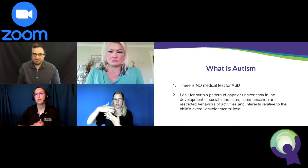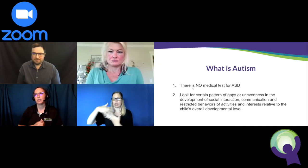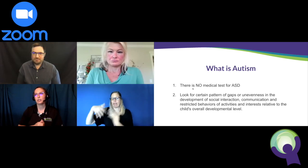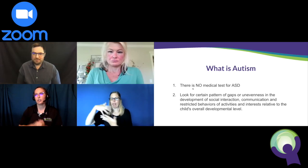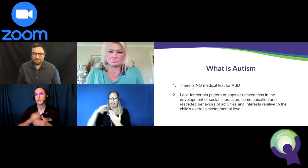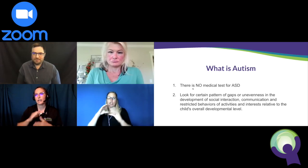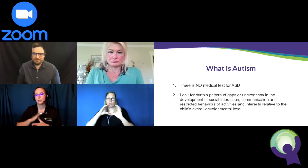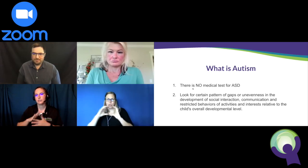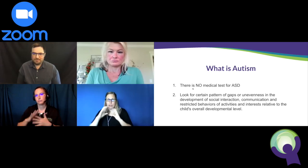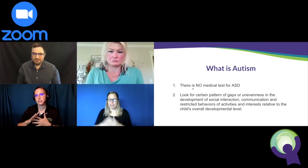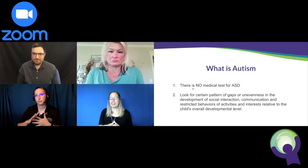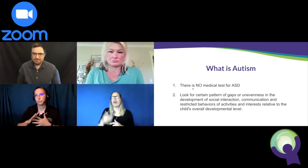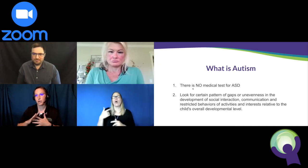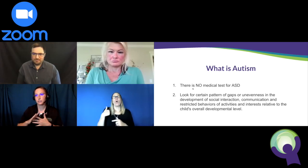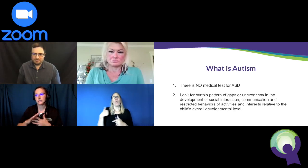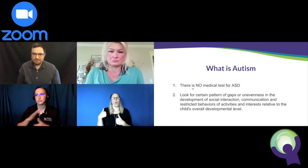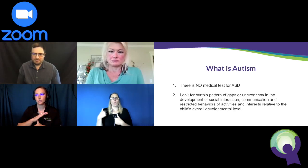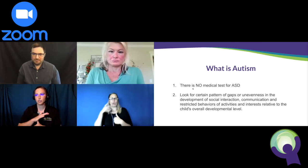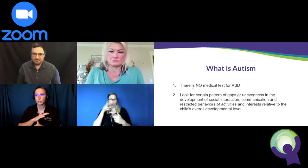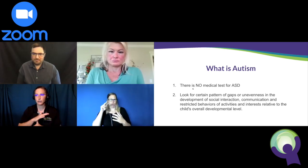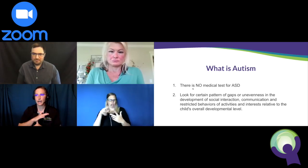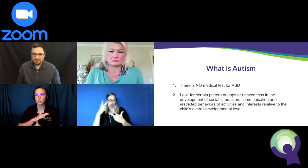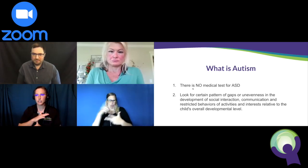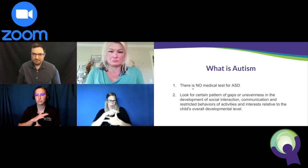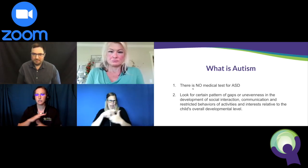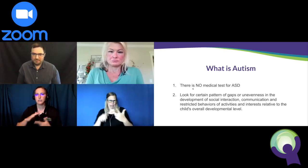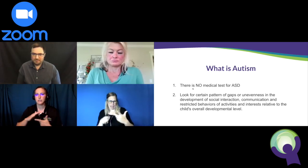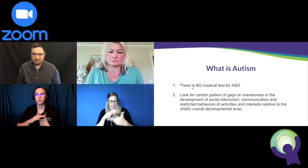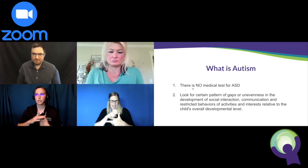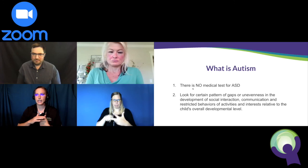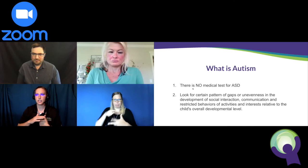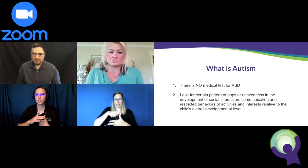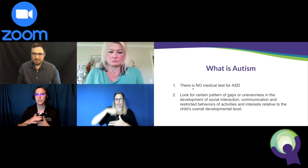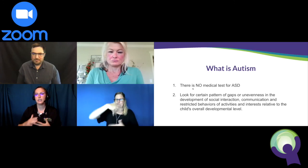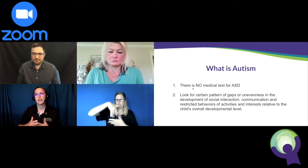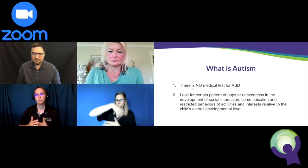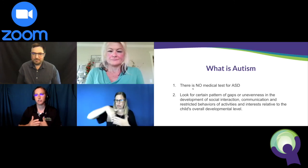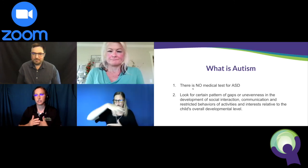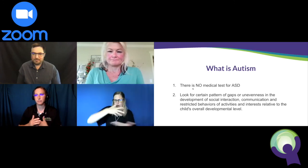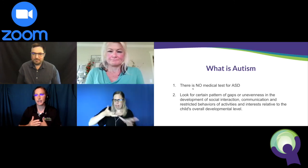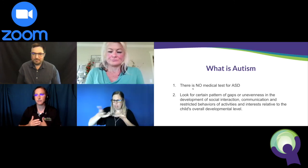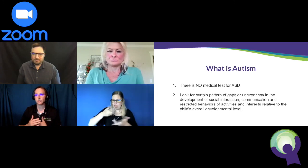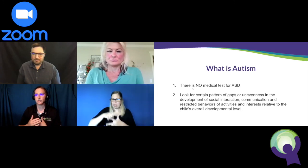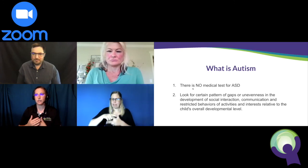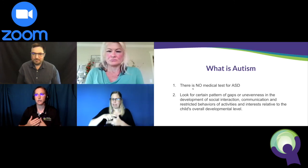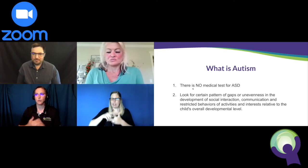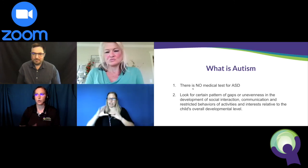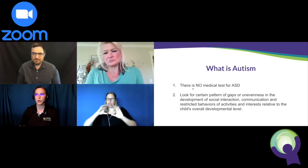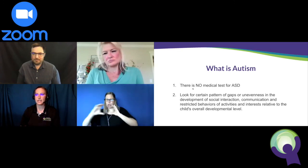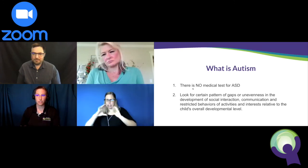going to look at those three different parts: the social interaction, communication and restricted behaviors or interests.